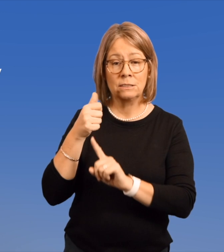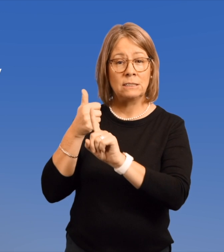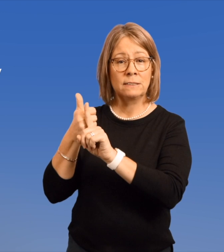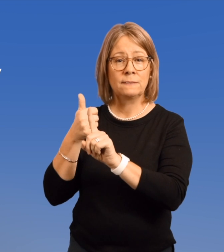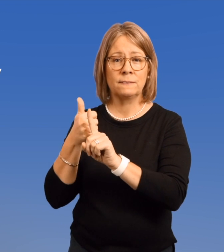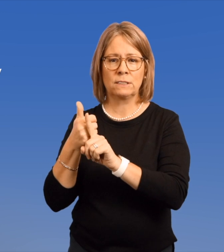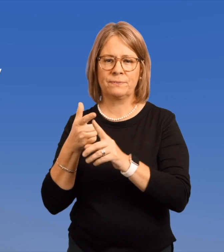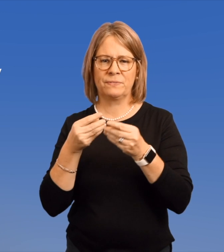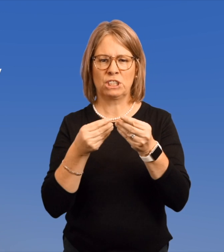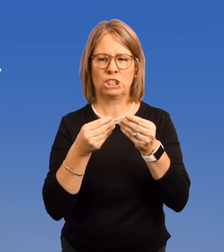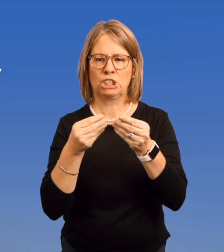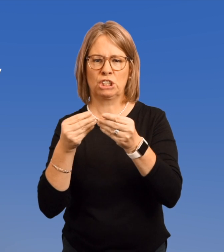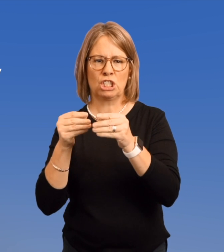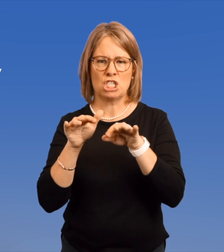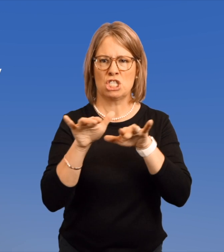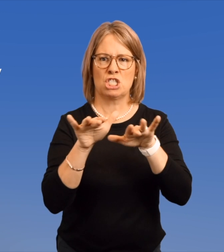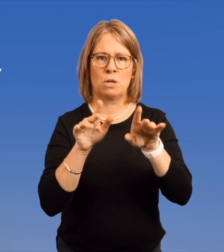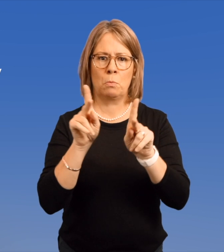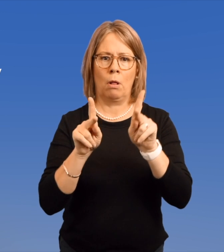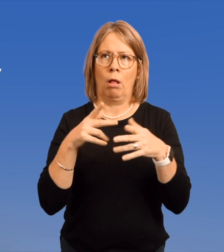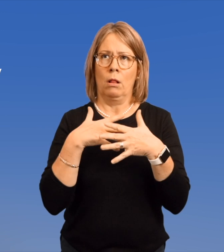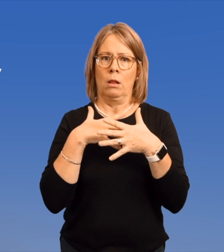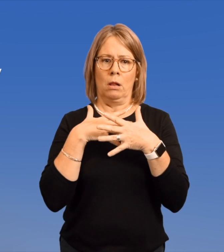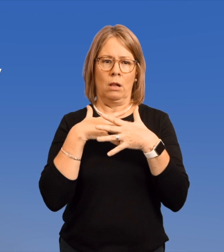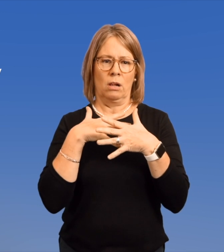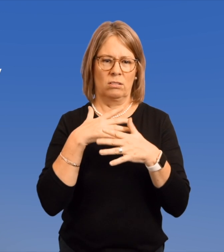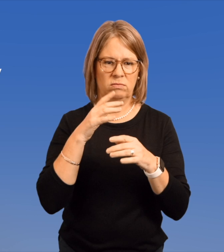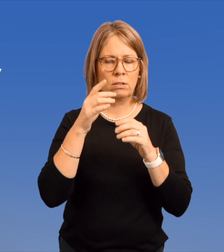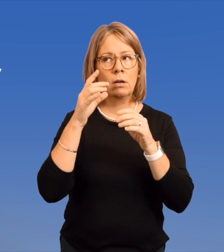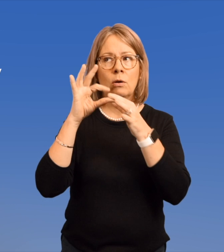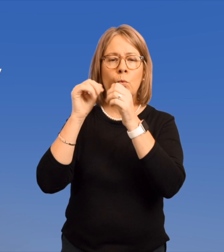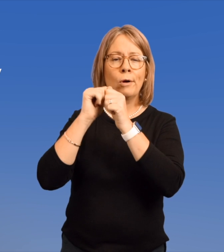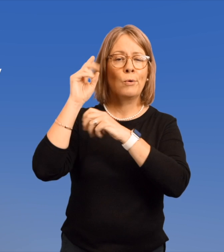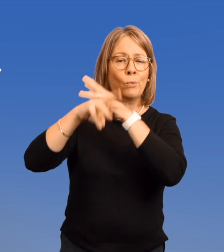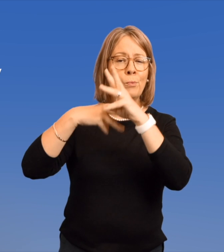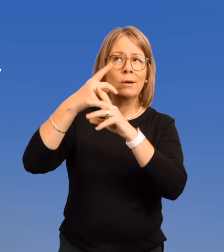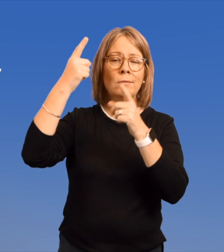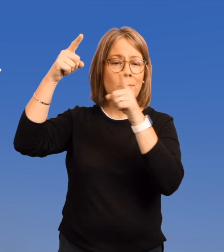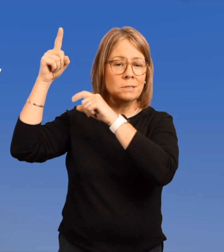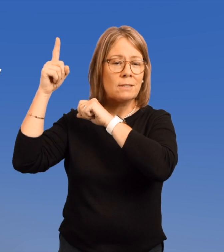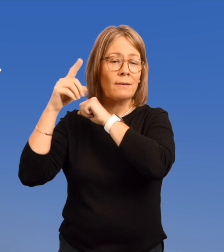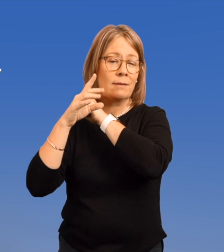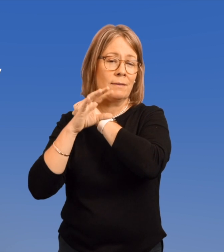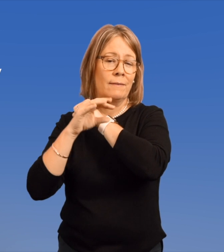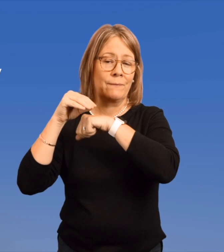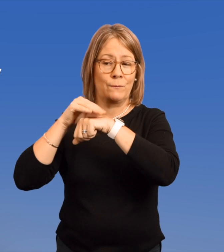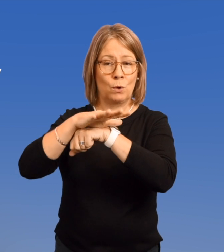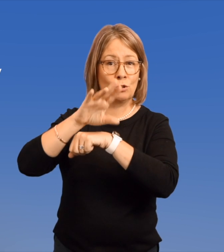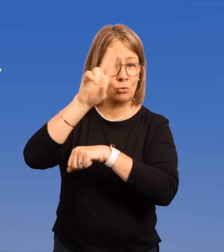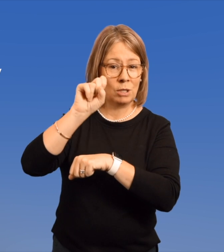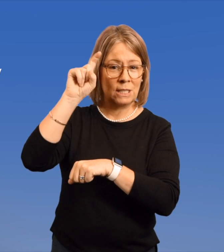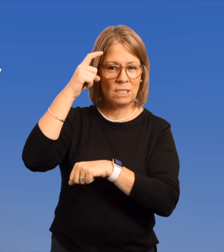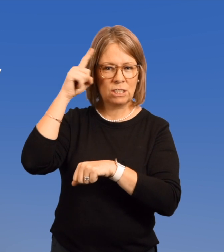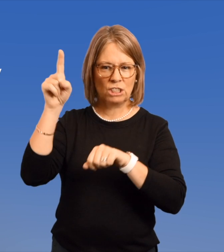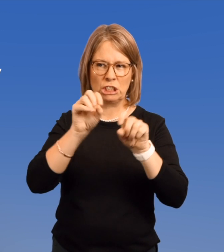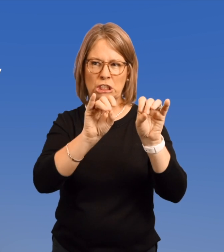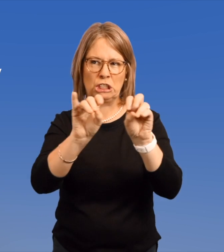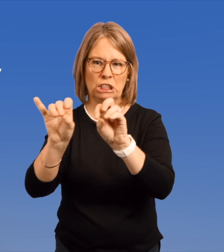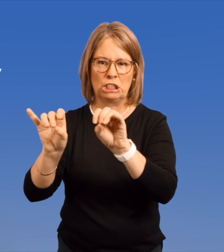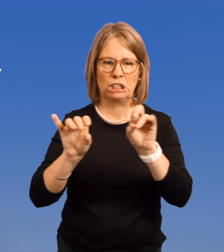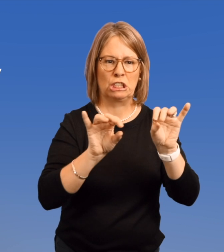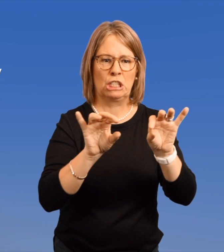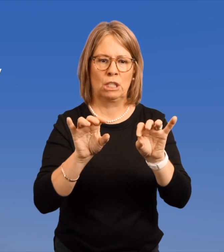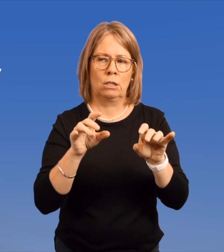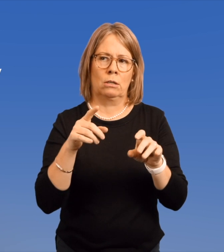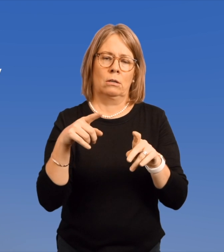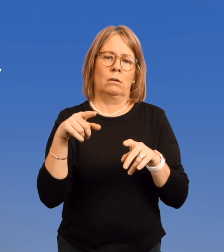He incited fear amongst citizens and US politics through the use of world events.